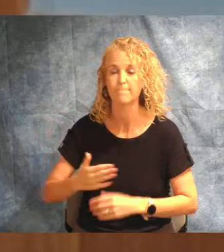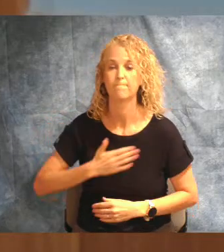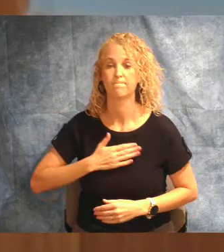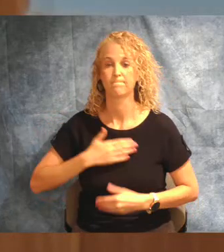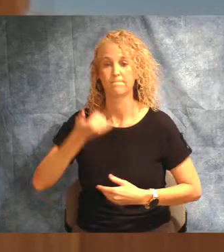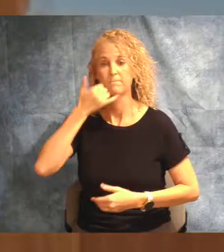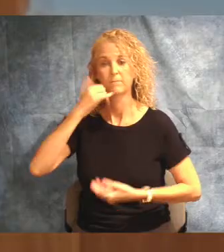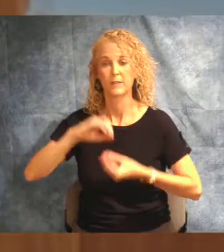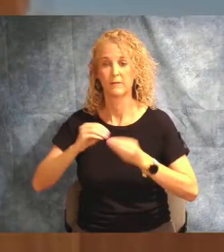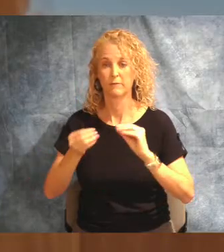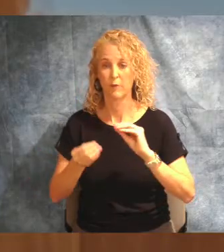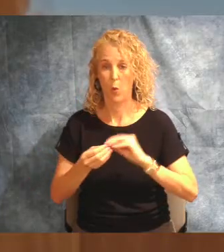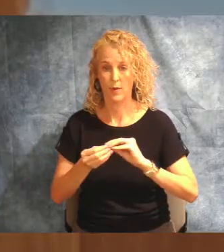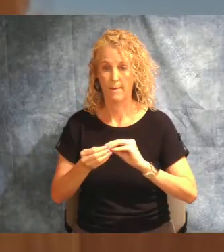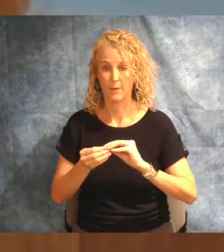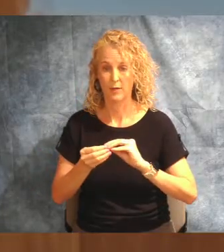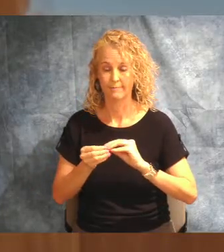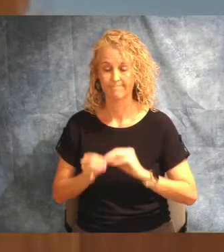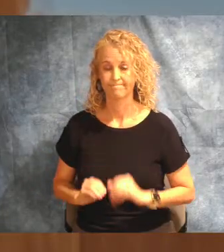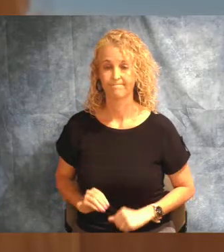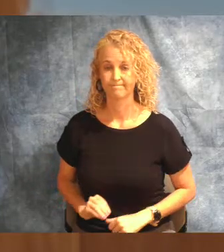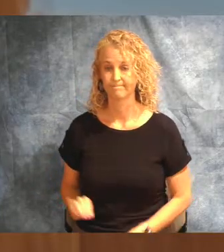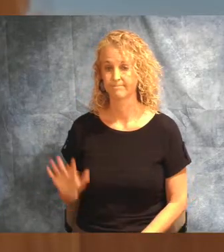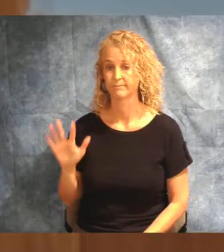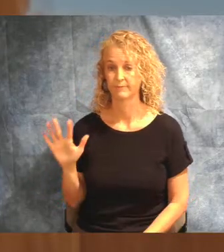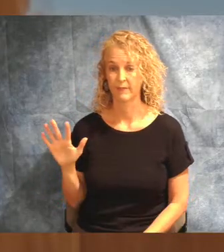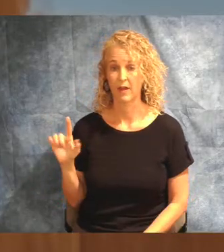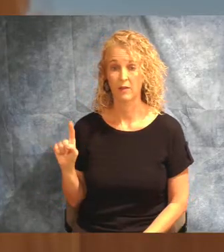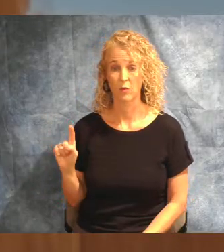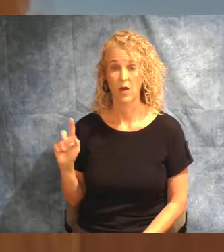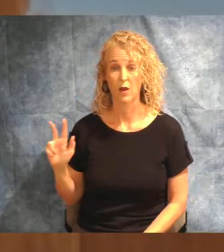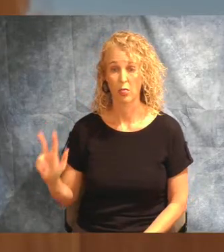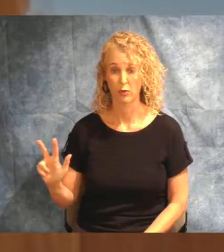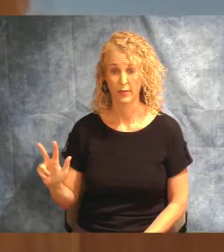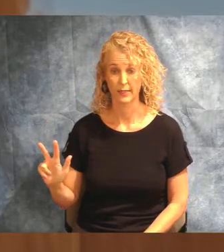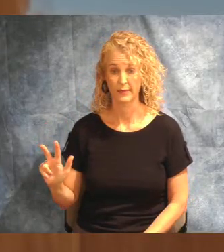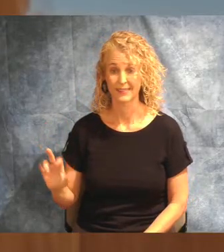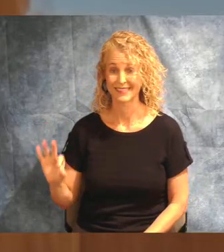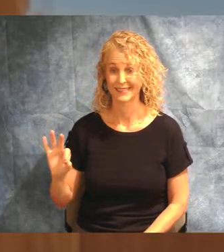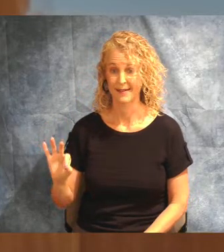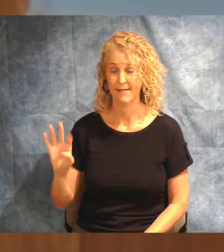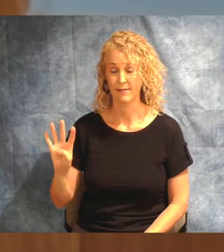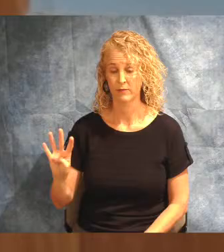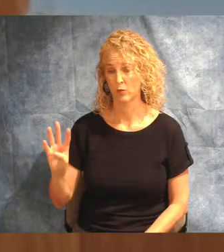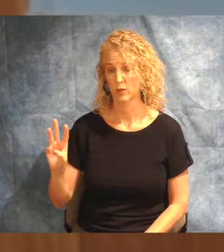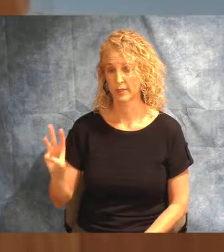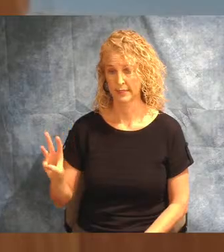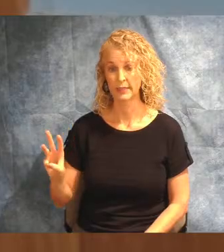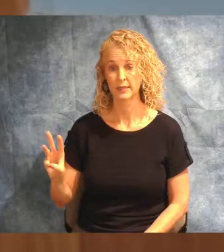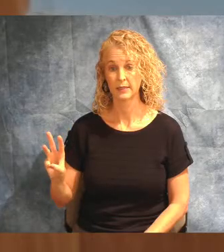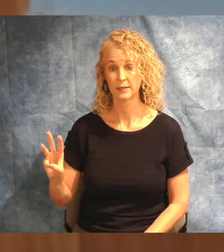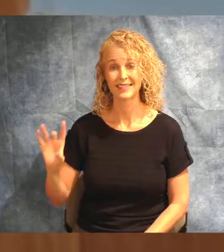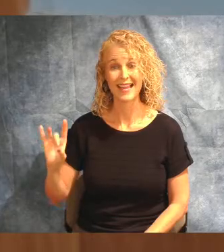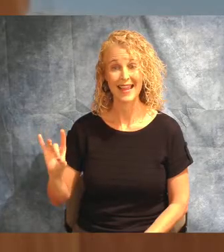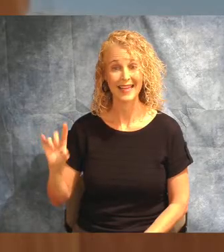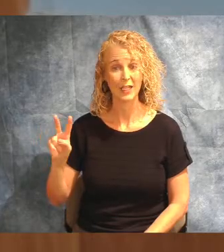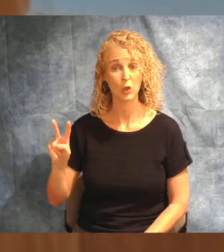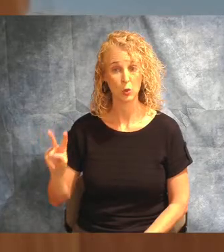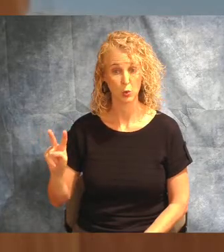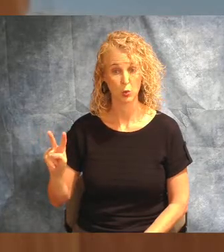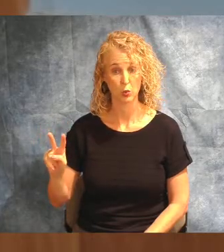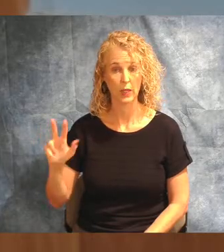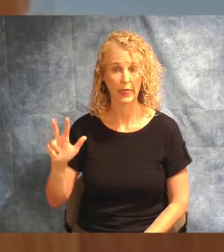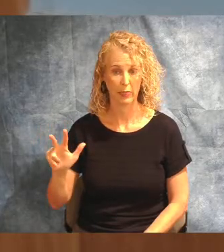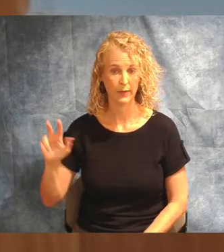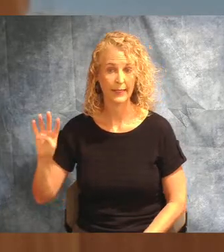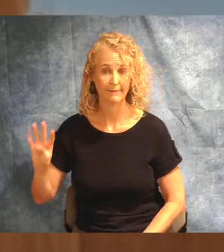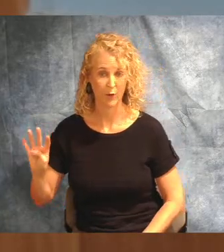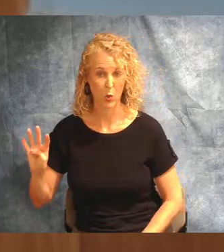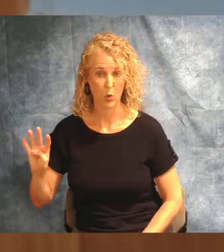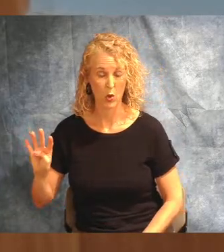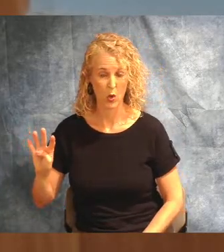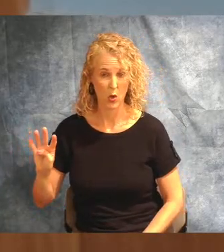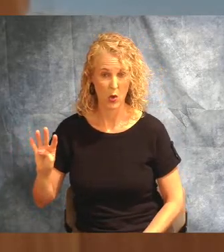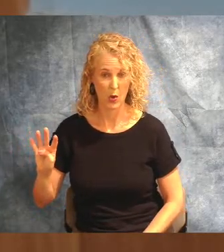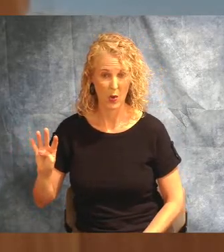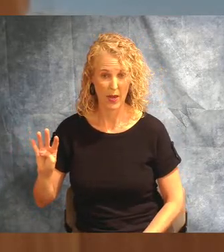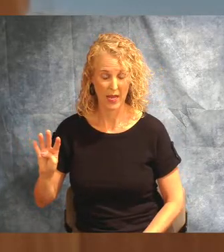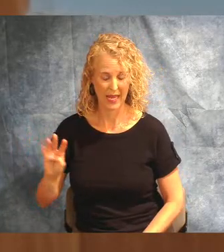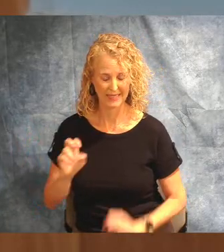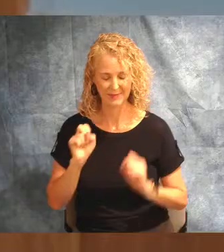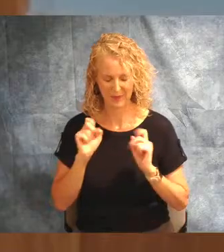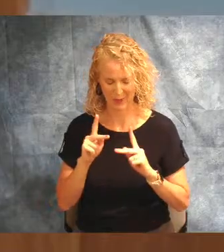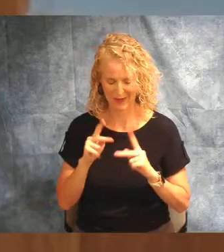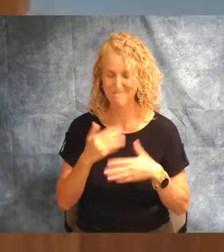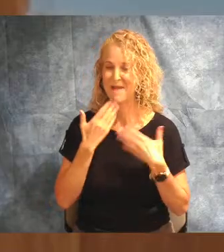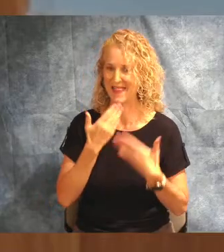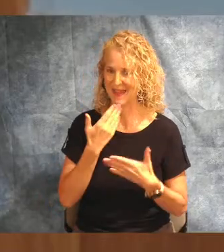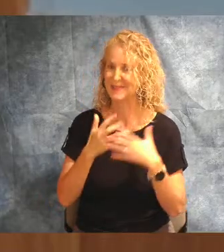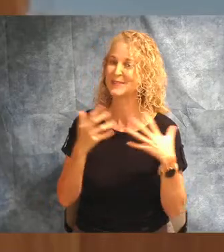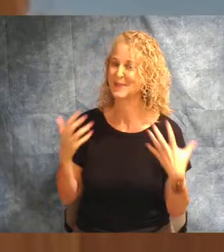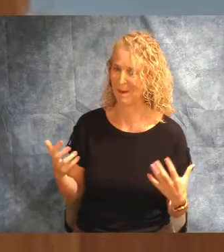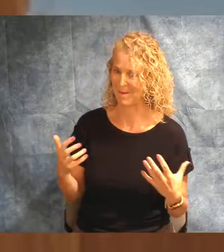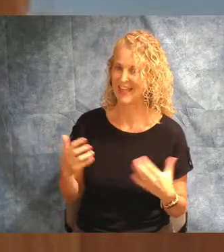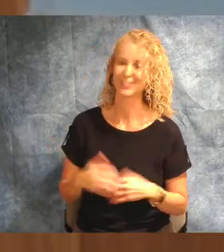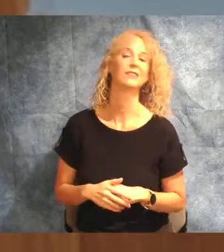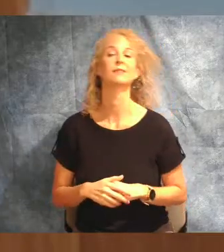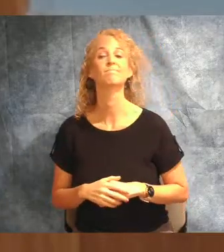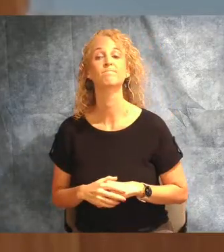Okay. can reach me at 513-946-8234. Okay. Thank you so much. And so at this point,